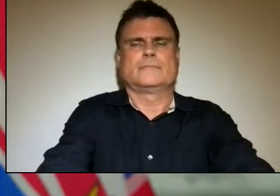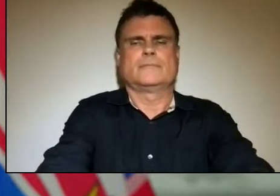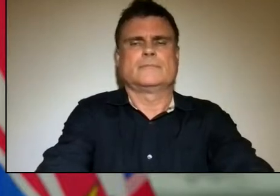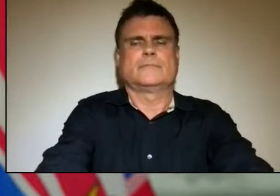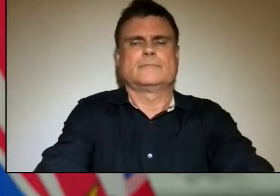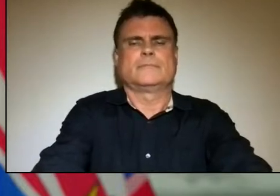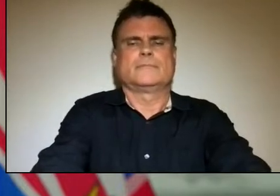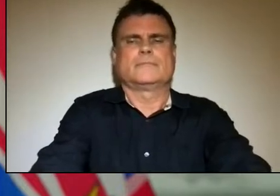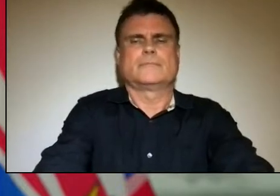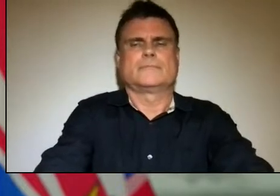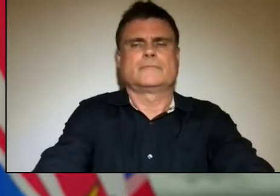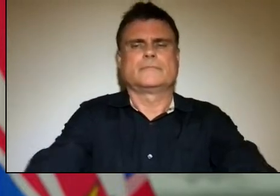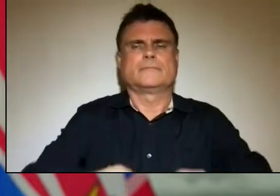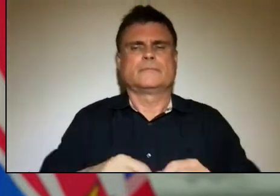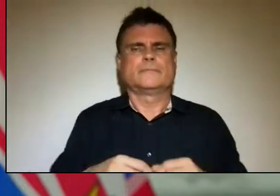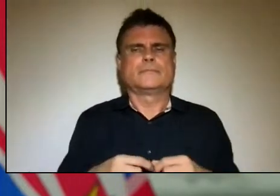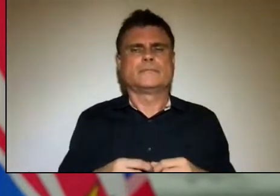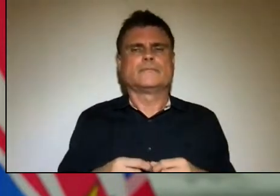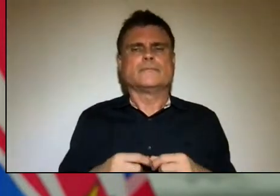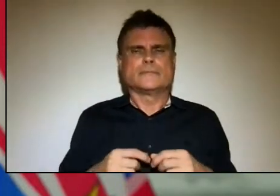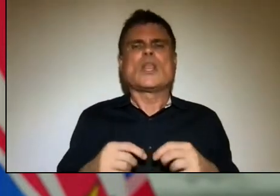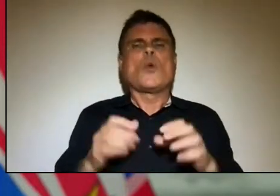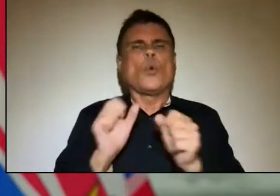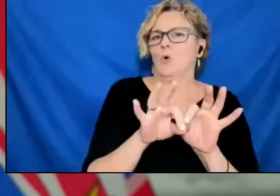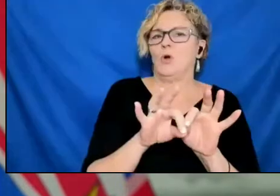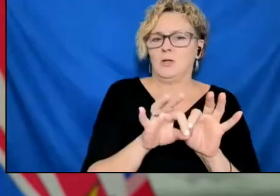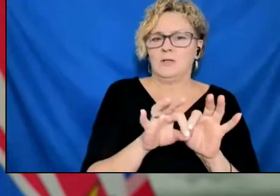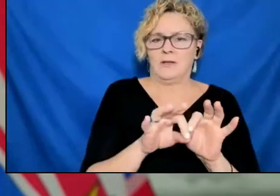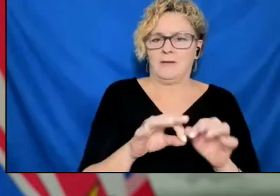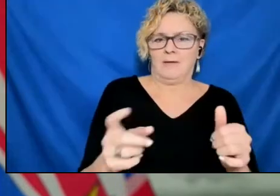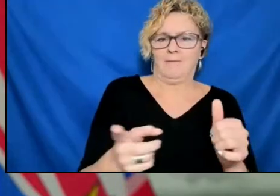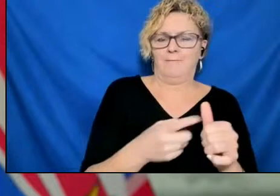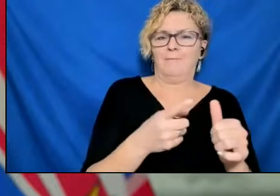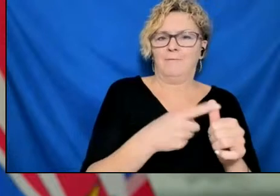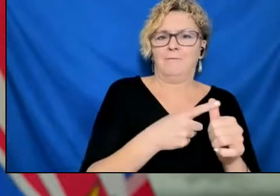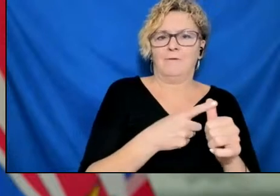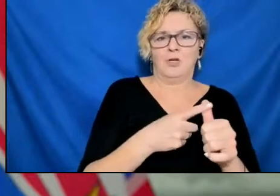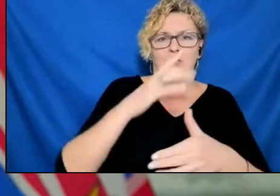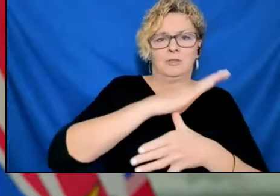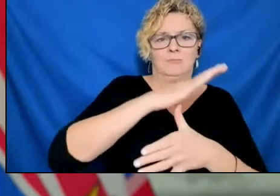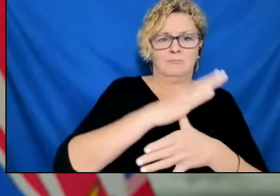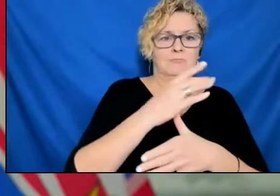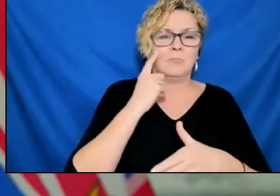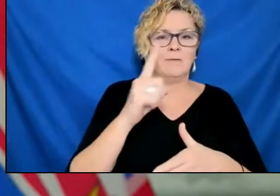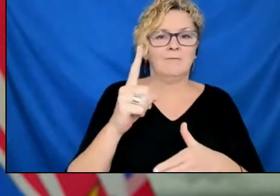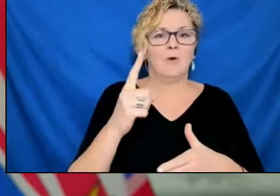safely return to work, and particularly making sure that they are available to support